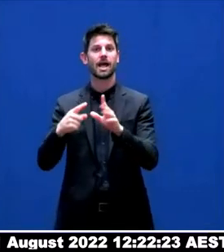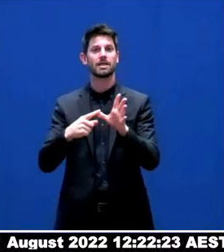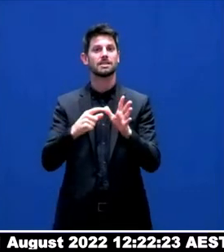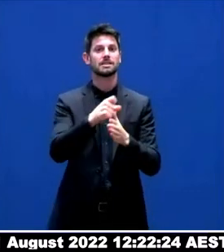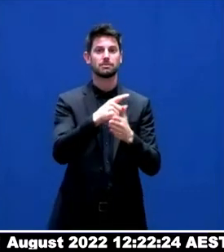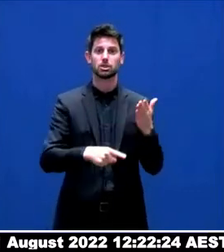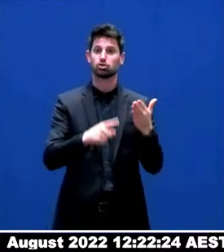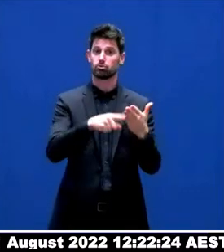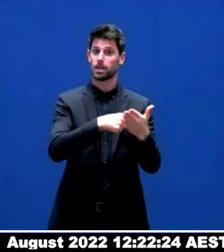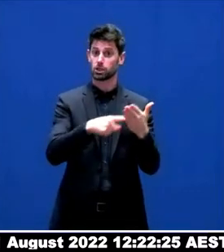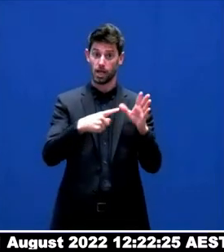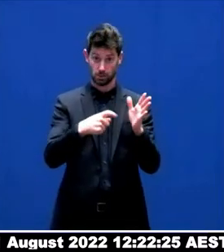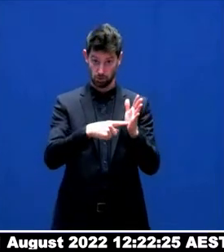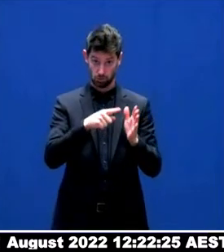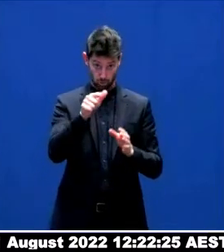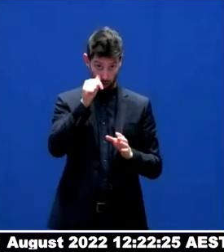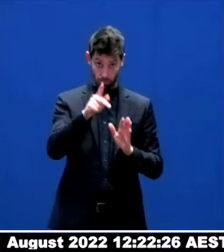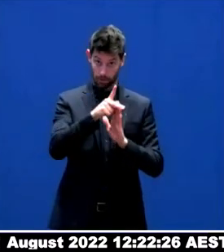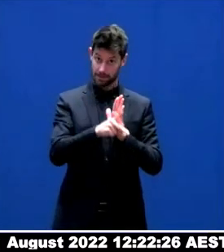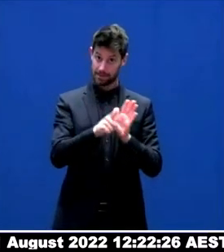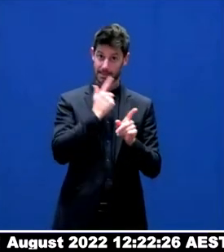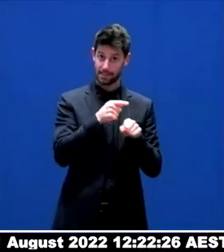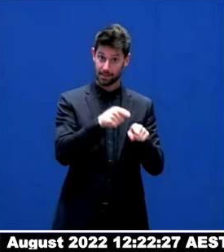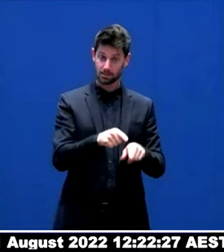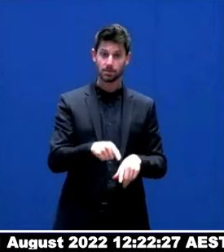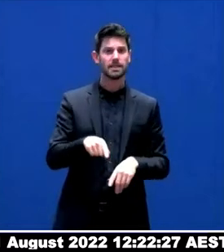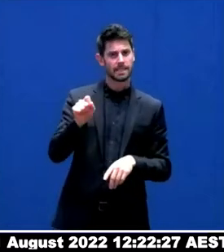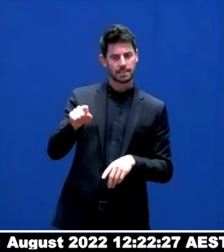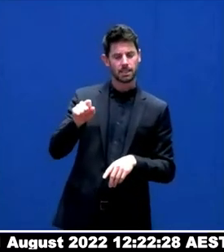You're aware of that? ZOE DENDLE: I'm not familiar with the Policy that you're